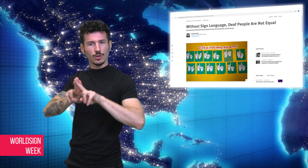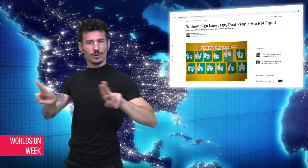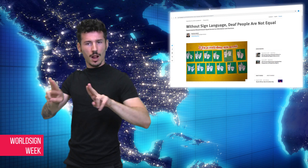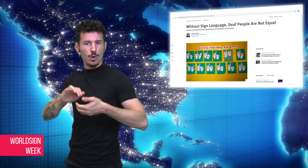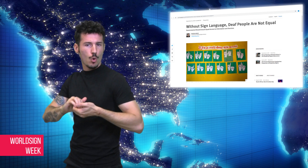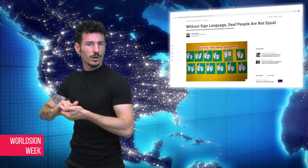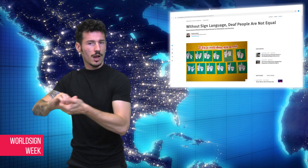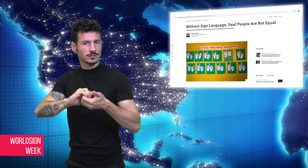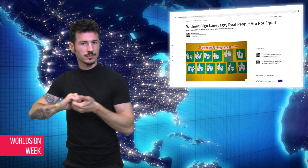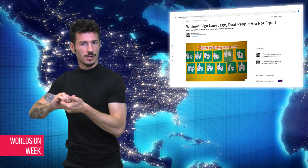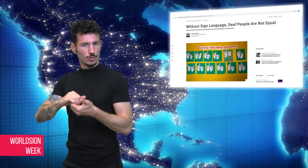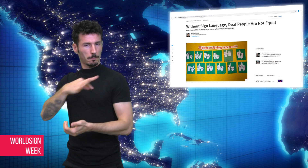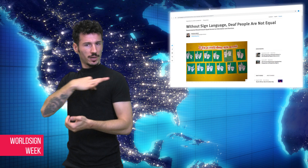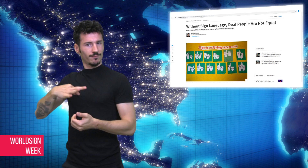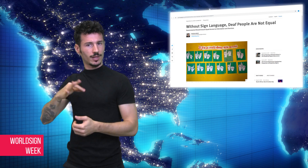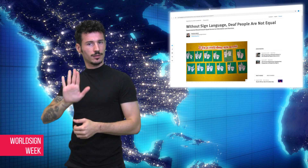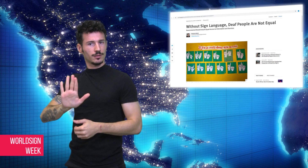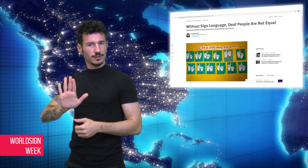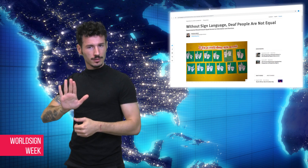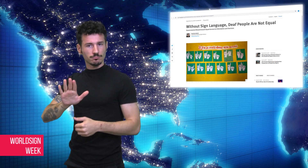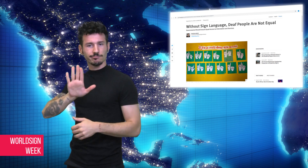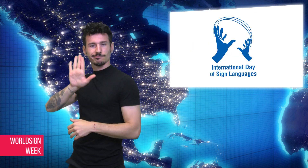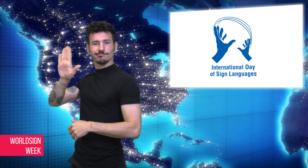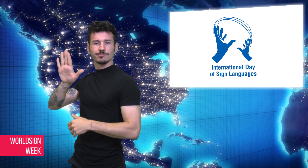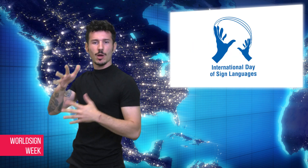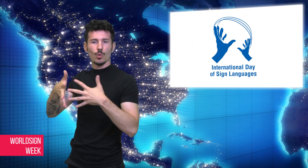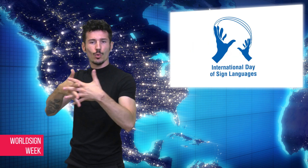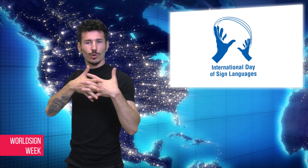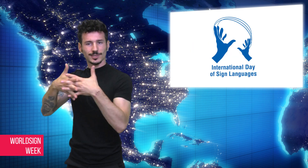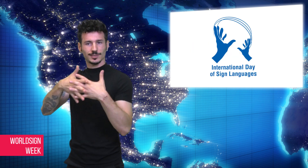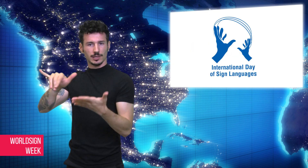Human Rights Watch is an international